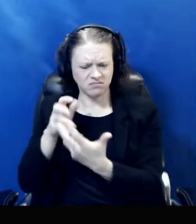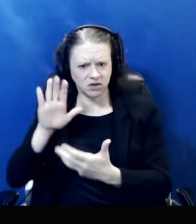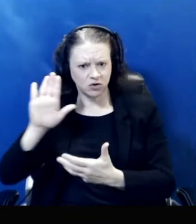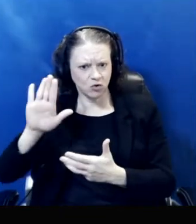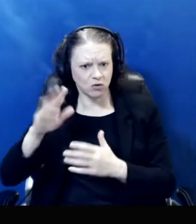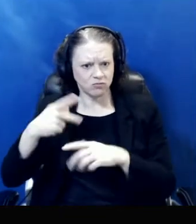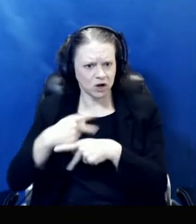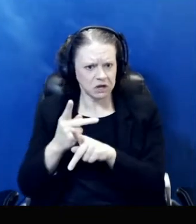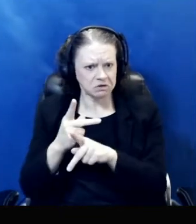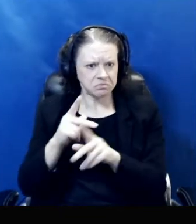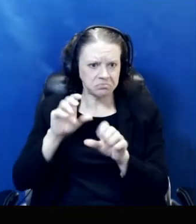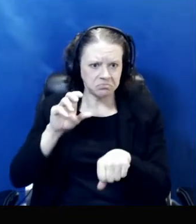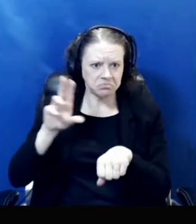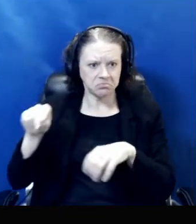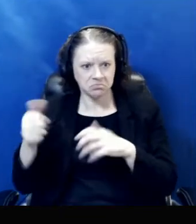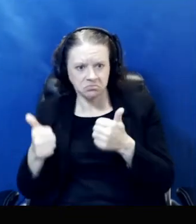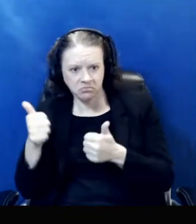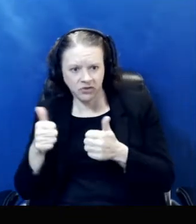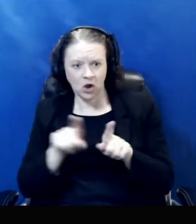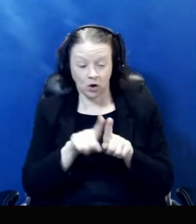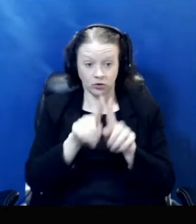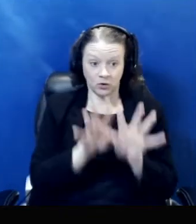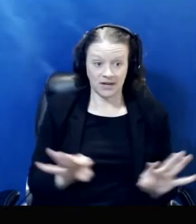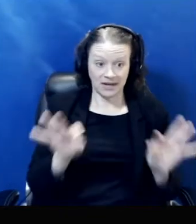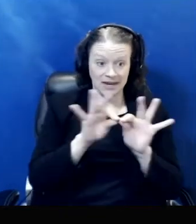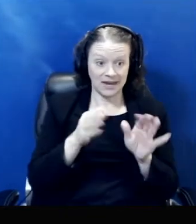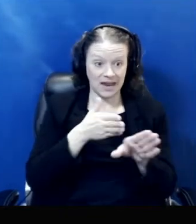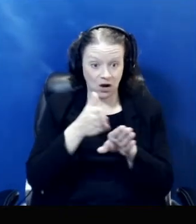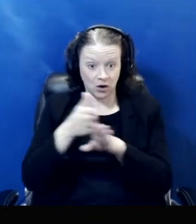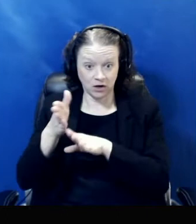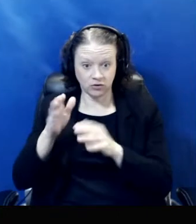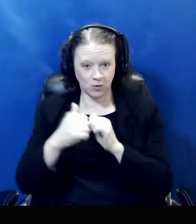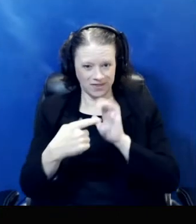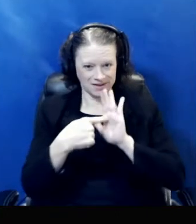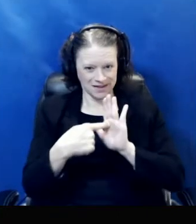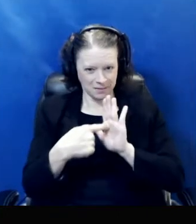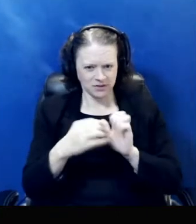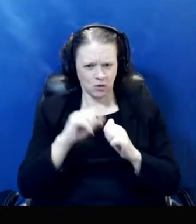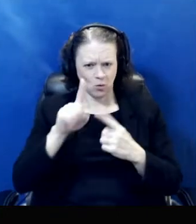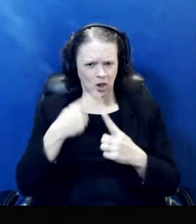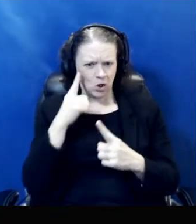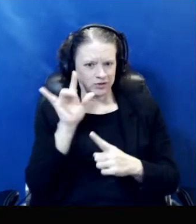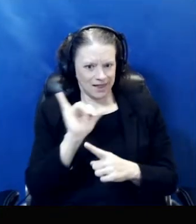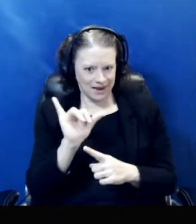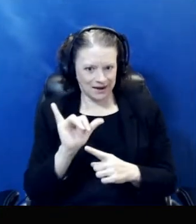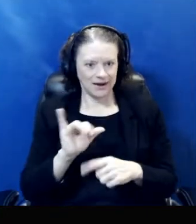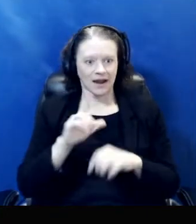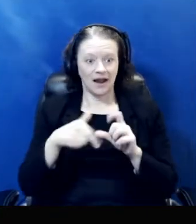watch out for, and what it will look like once you implement it, as well as background and foundational information.